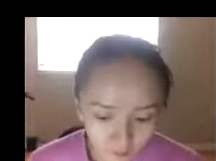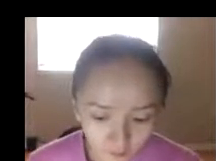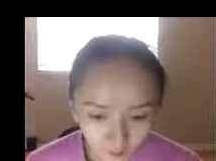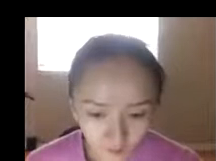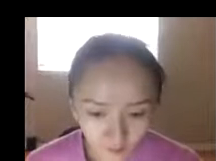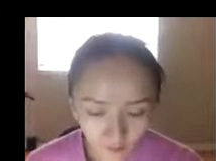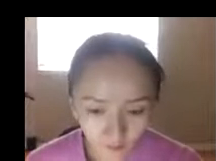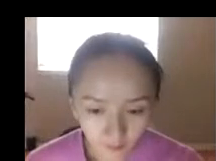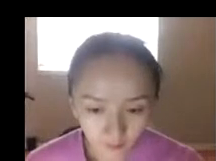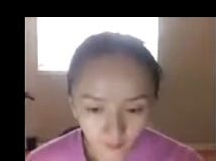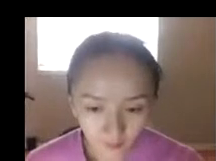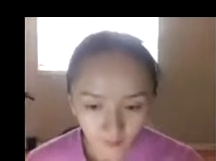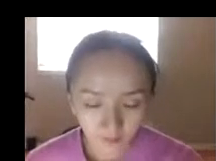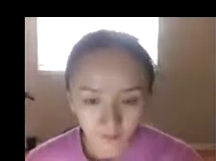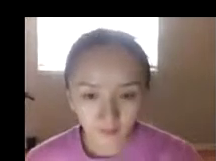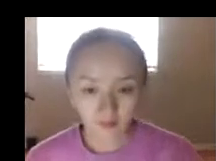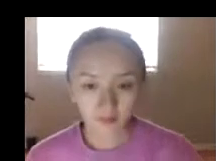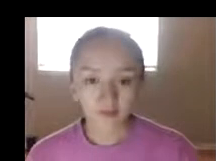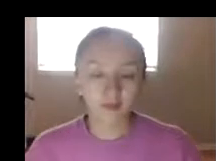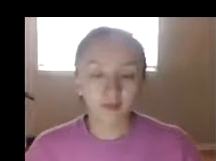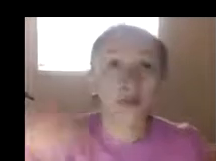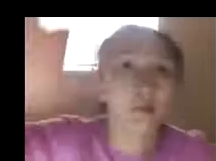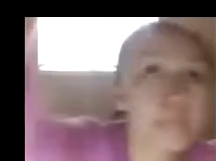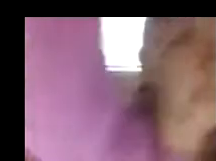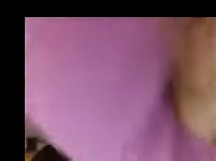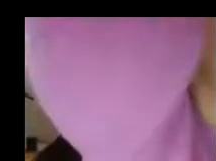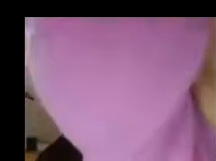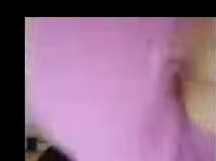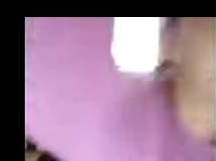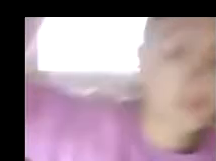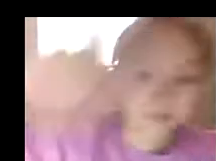of exploitation and capitalism and colonialism.